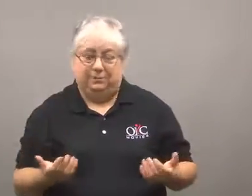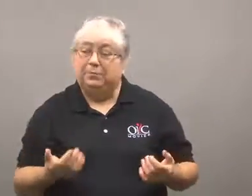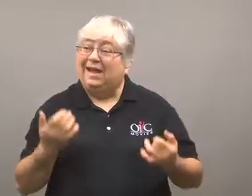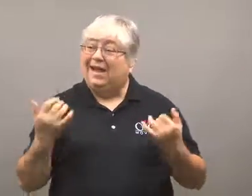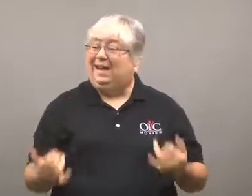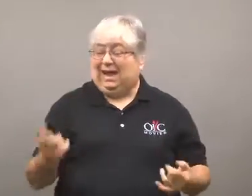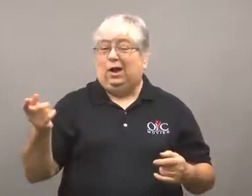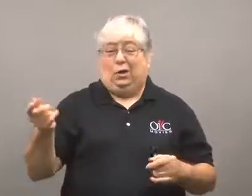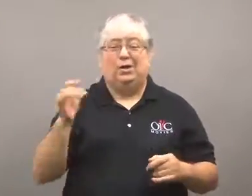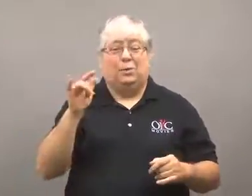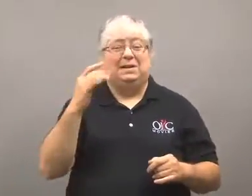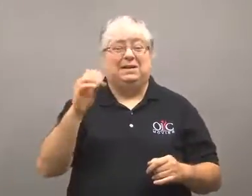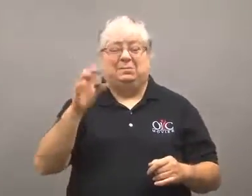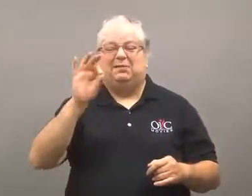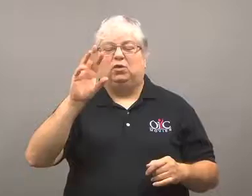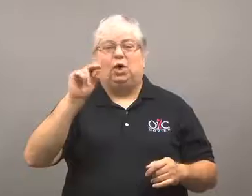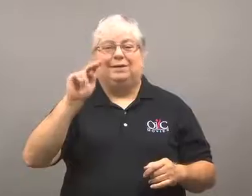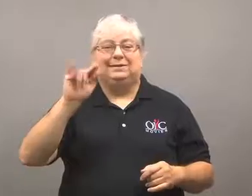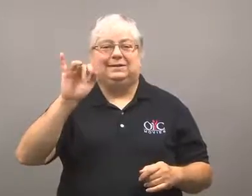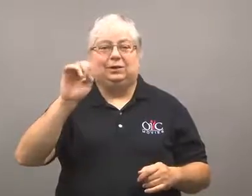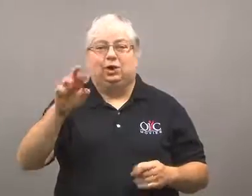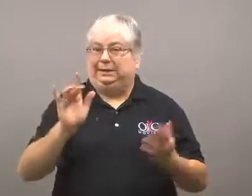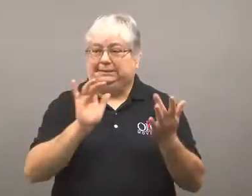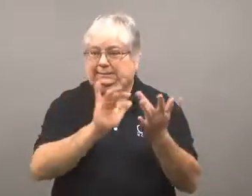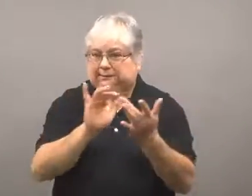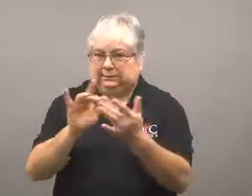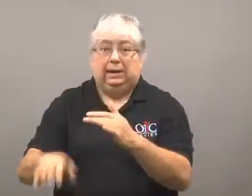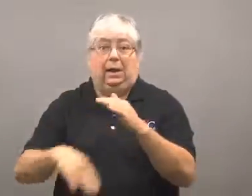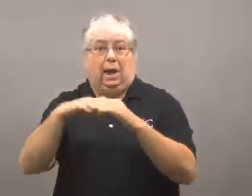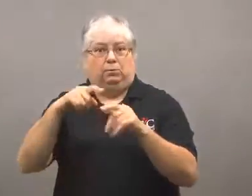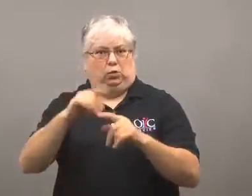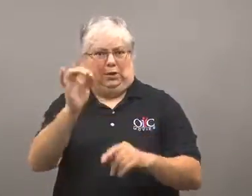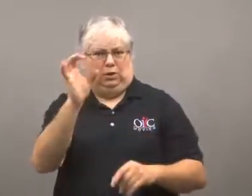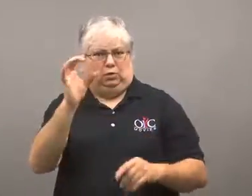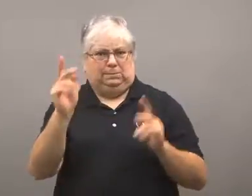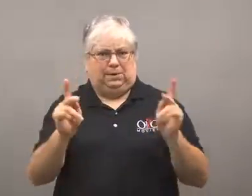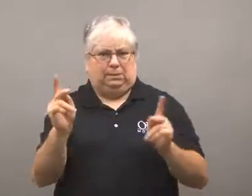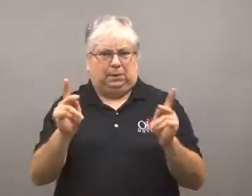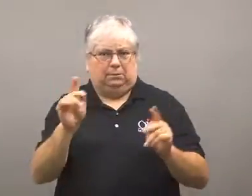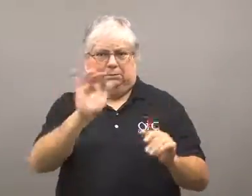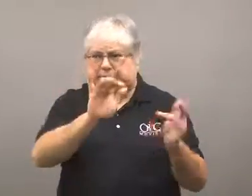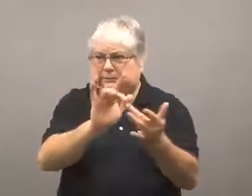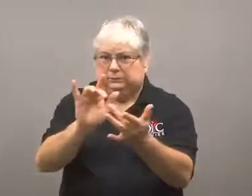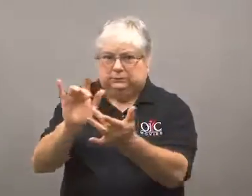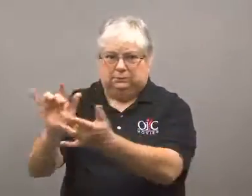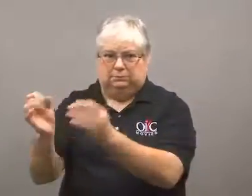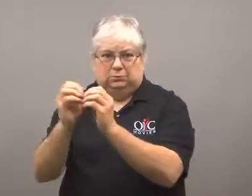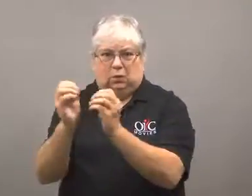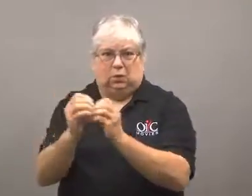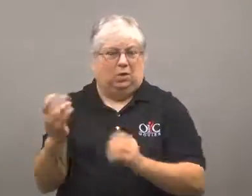Frontier is now in the process of contacting up to 800 people.